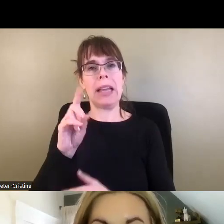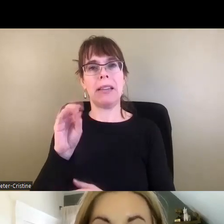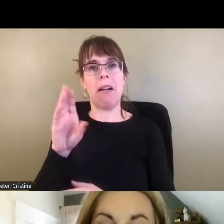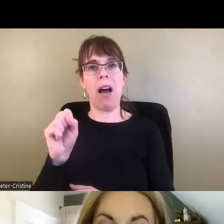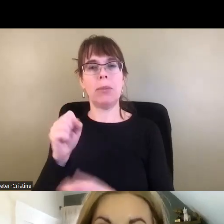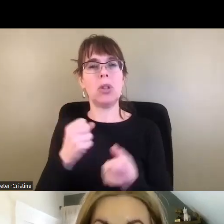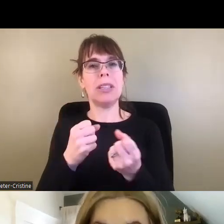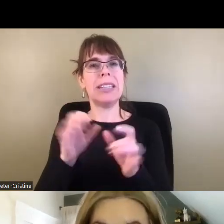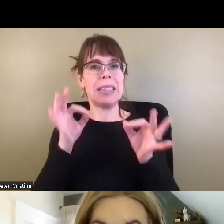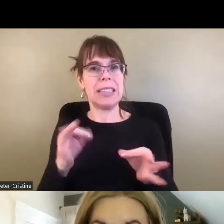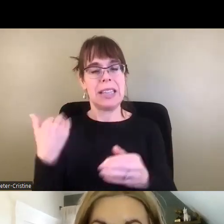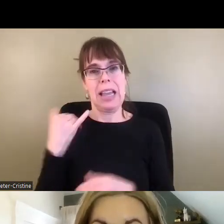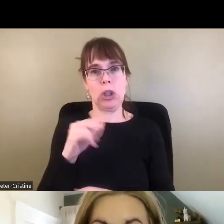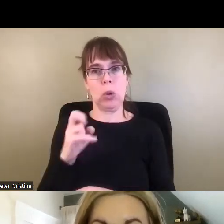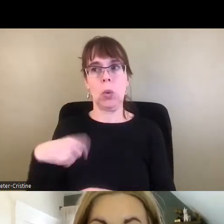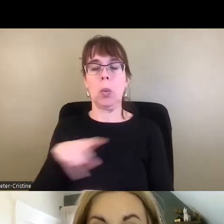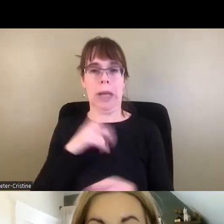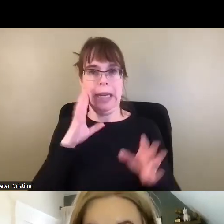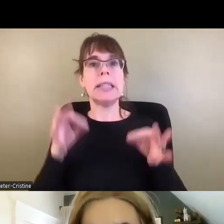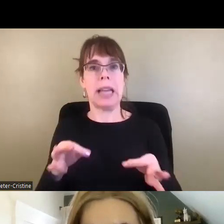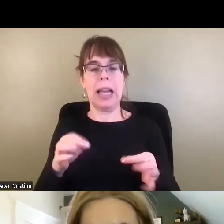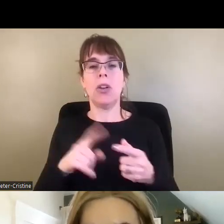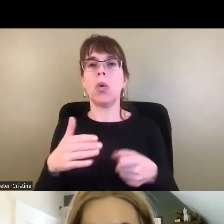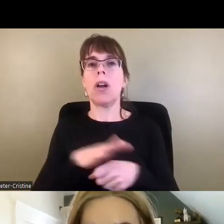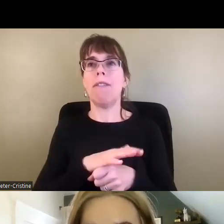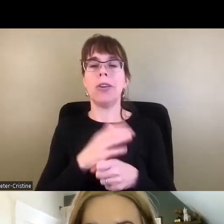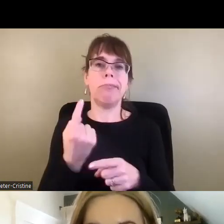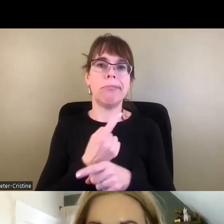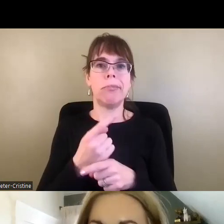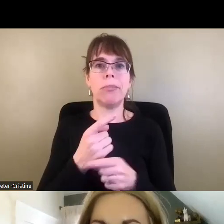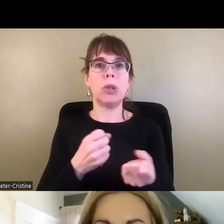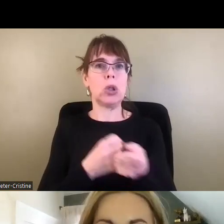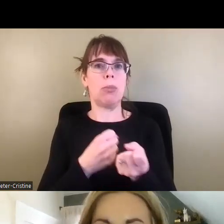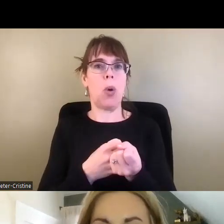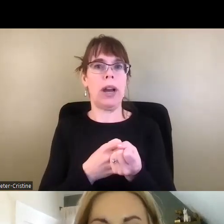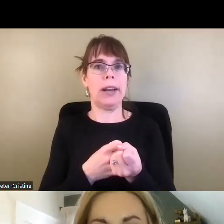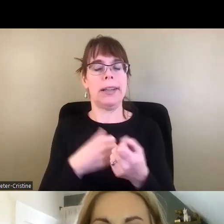we did decide as an organization to cover practical support. Which is sort of abortion